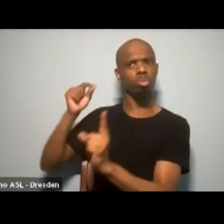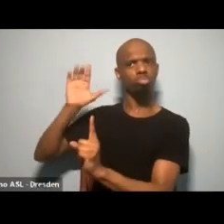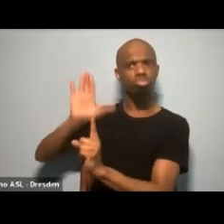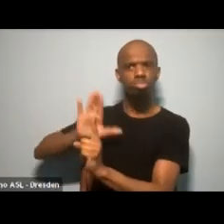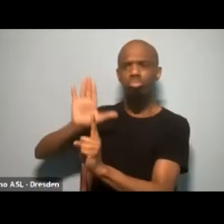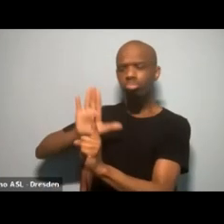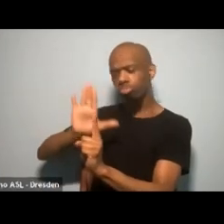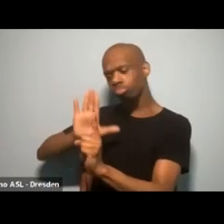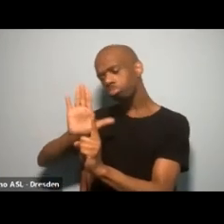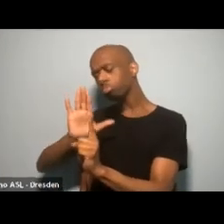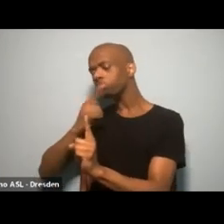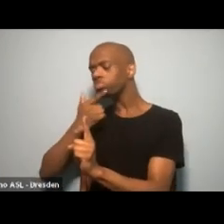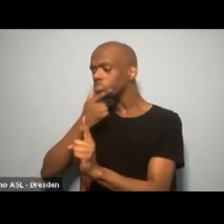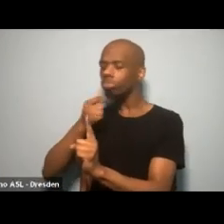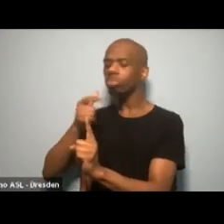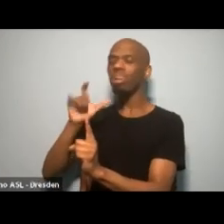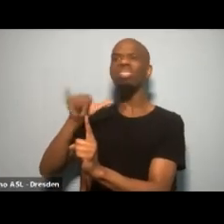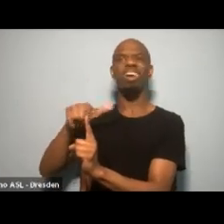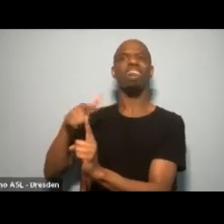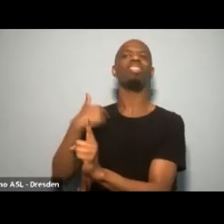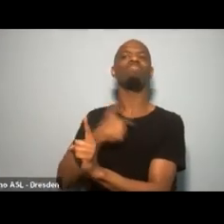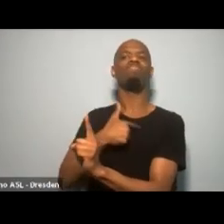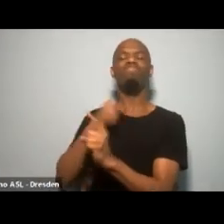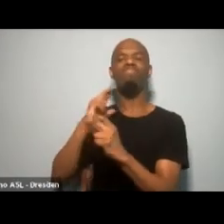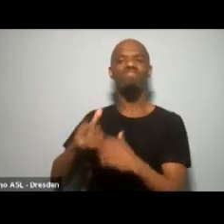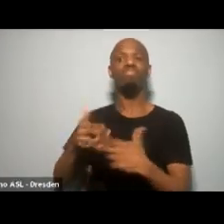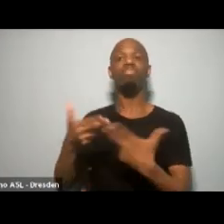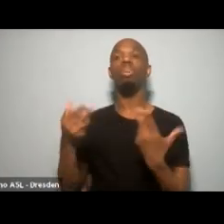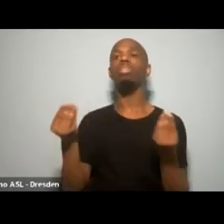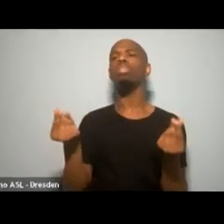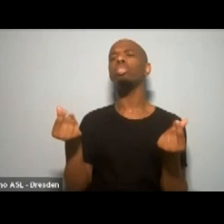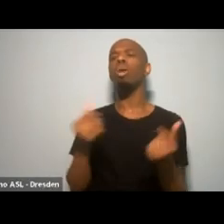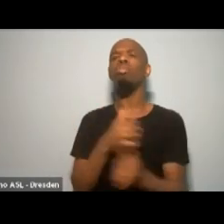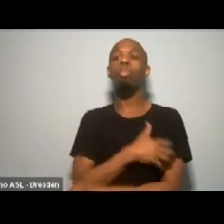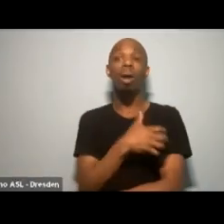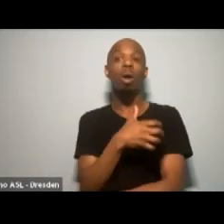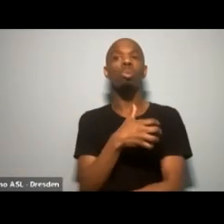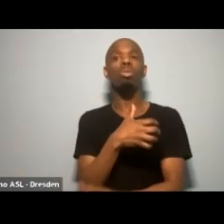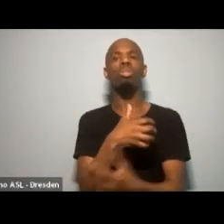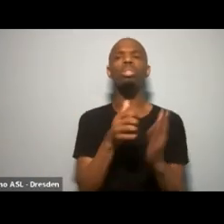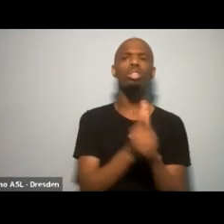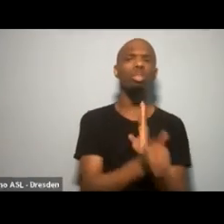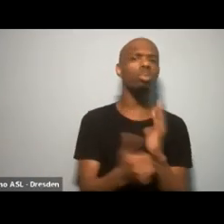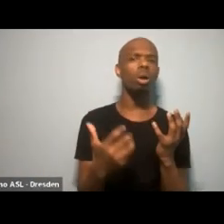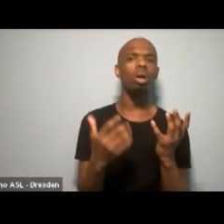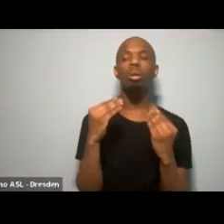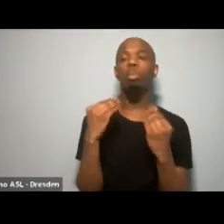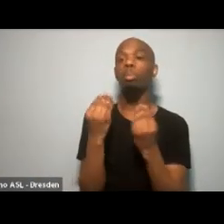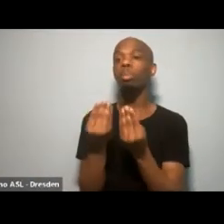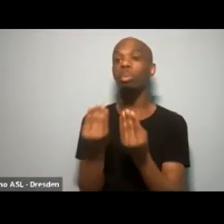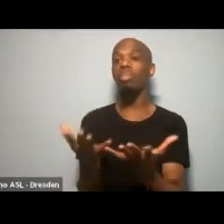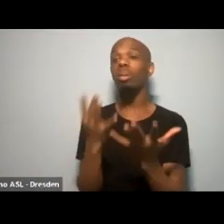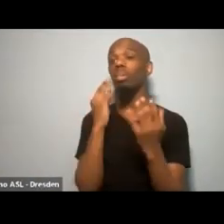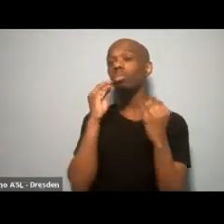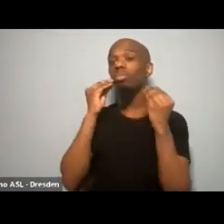as a soft power, providing information, interaction, ideas,